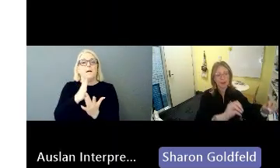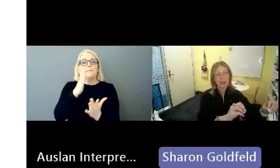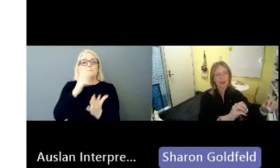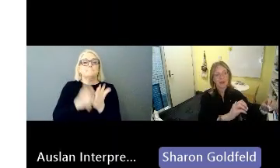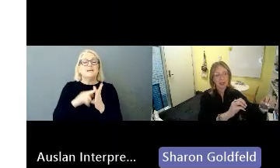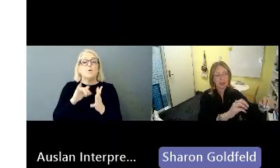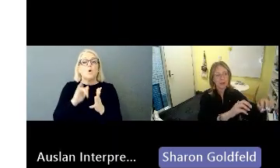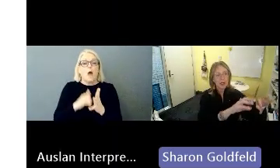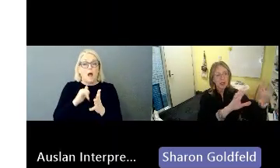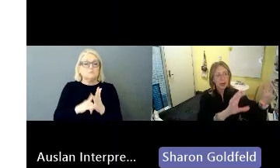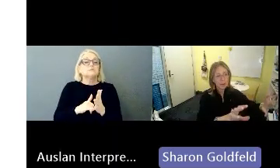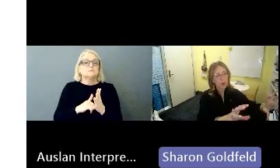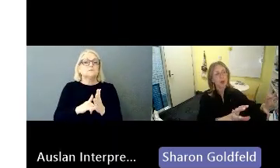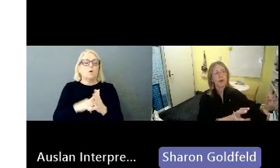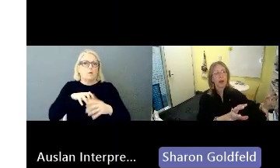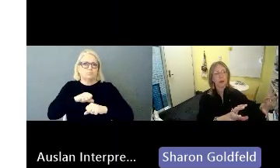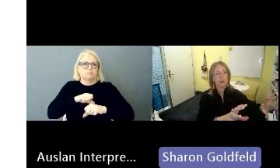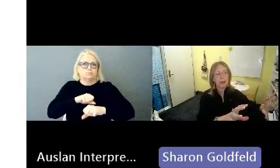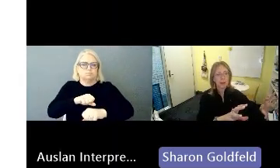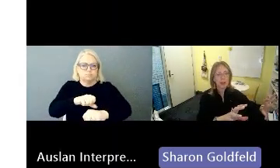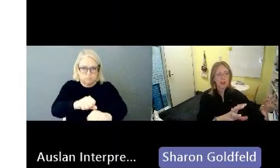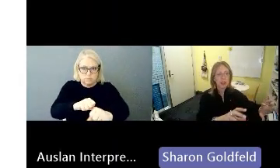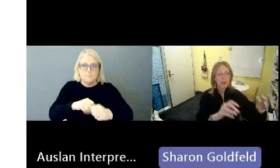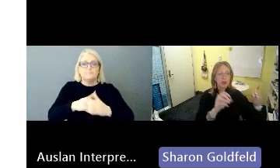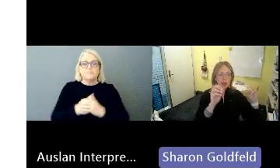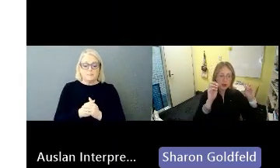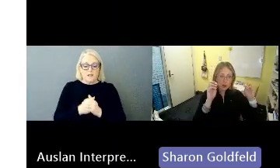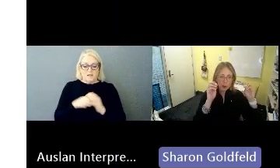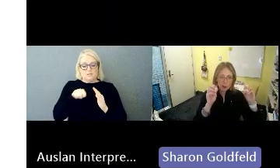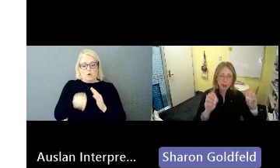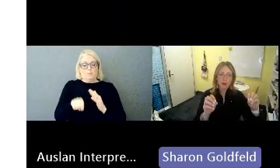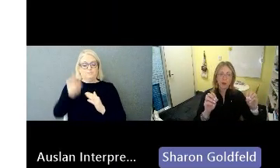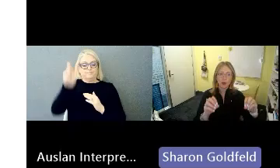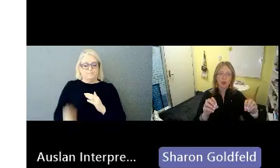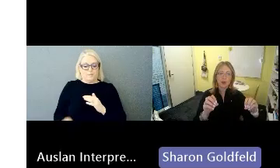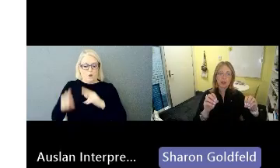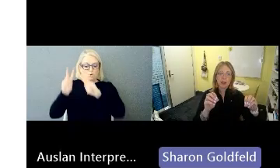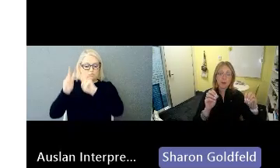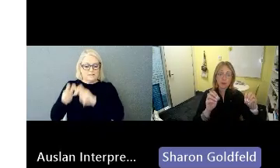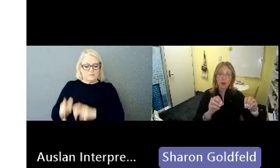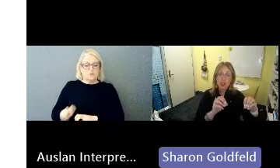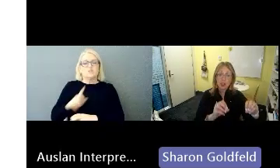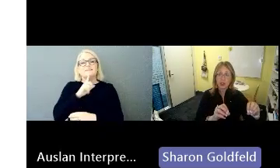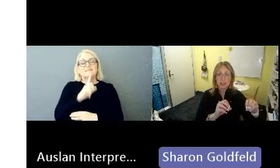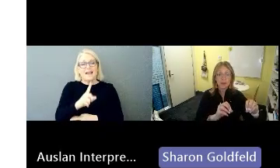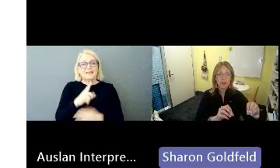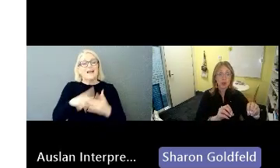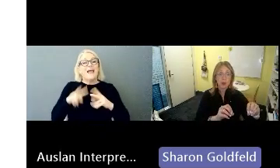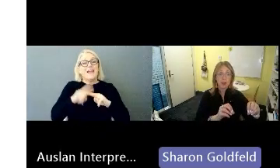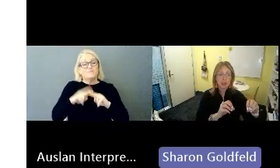coming out of this kind of work from Michael Marmot says we want to focus. If we focus just on individuals